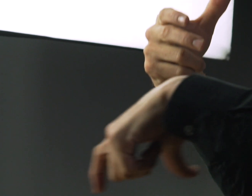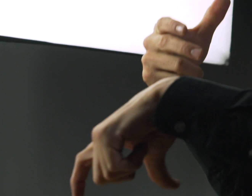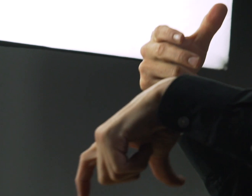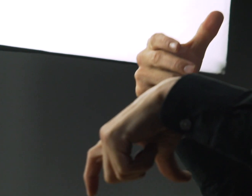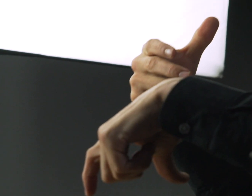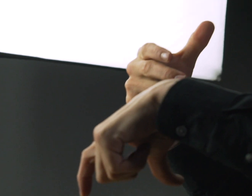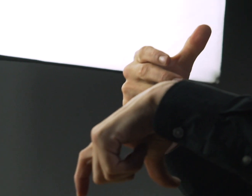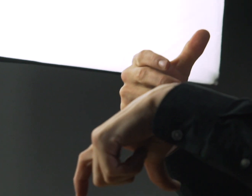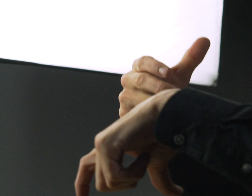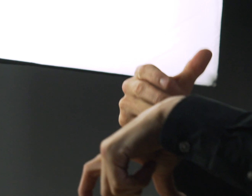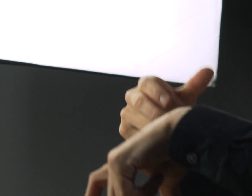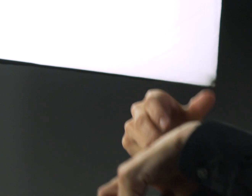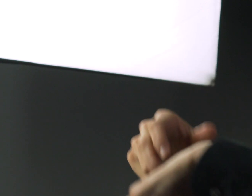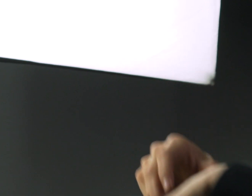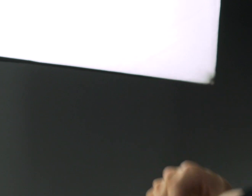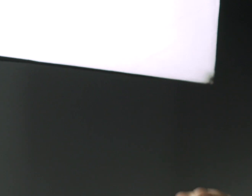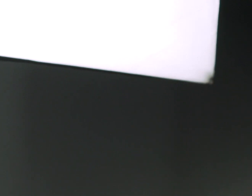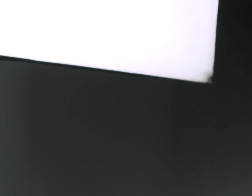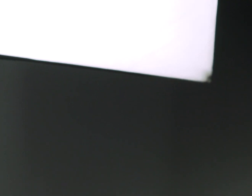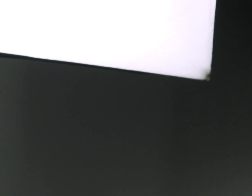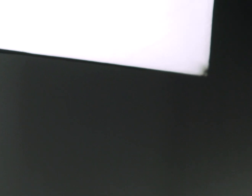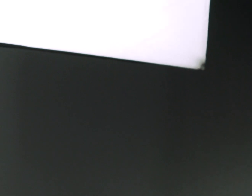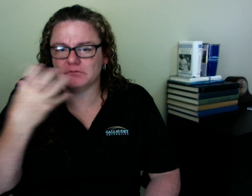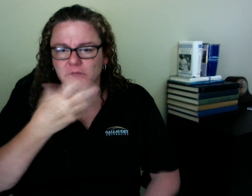(Narrator) But news isn't just about vivid narratives.